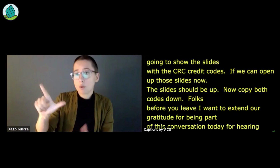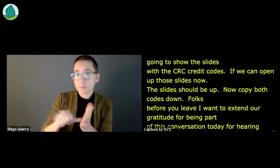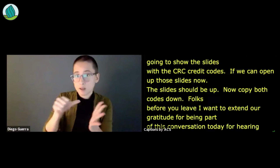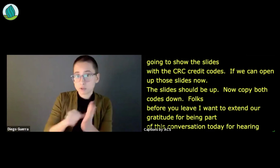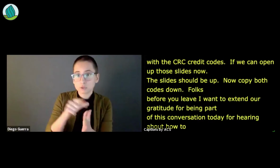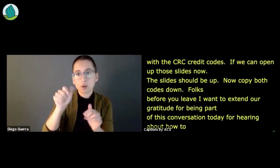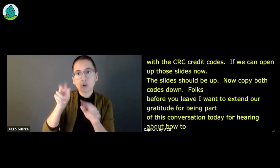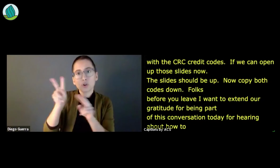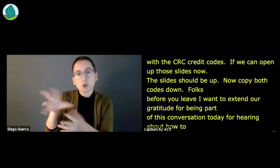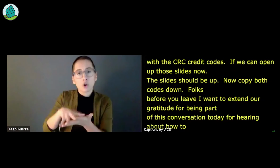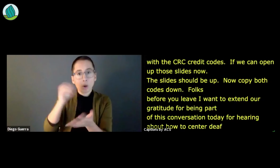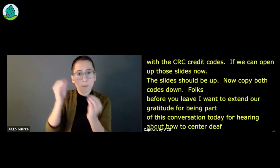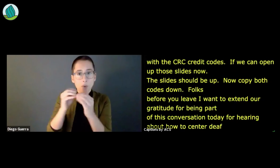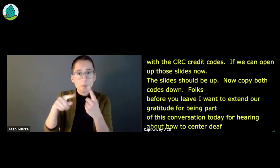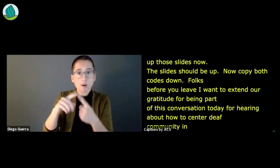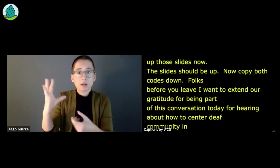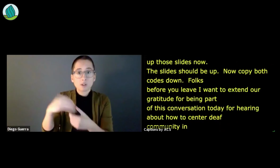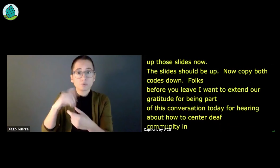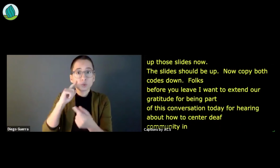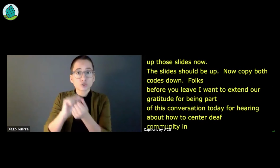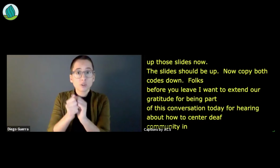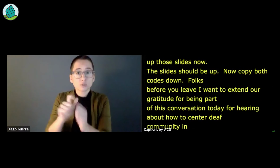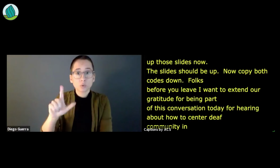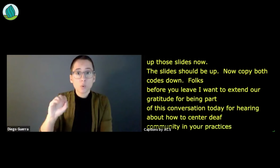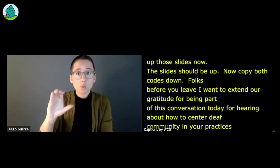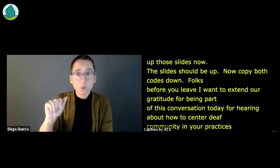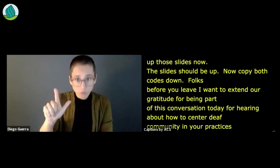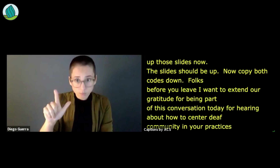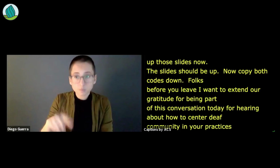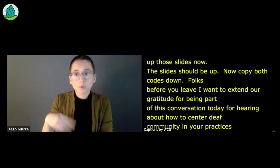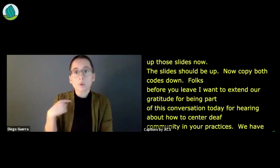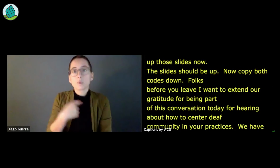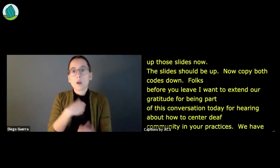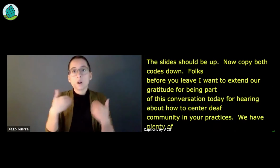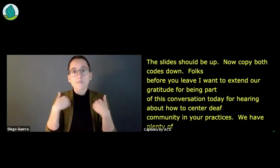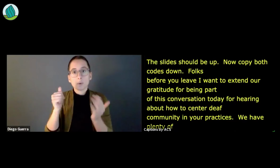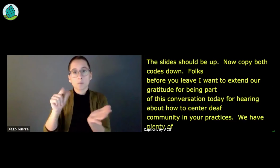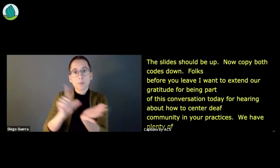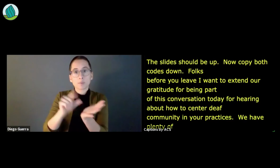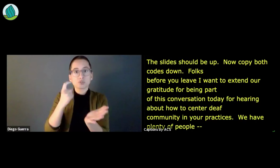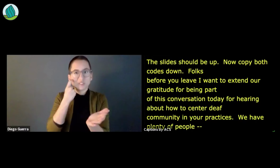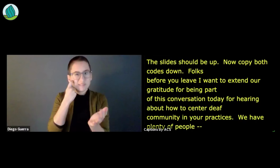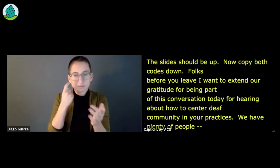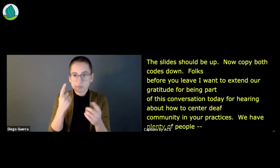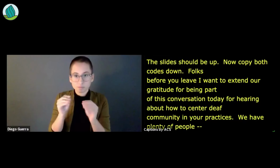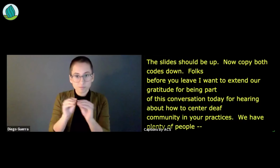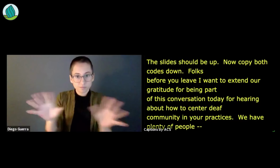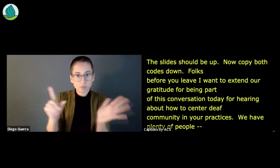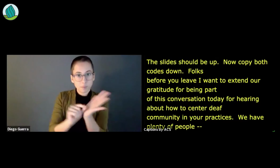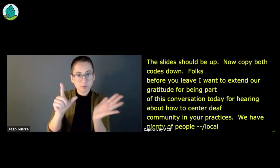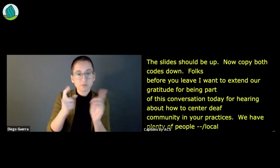On that page you can learn more about affecting local change. We also just published and released from the American